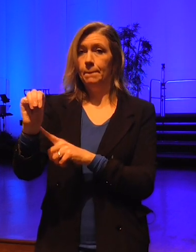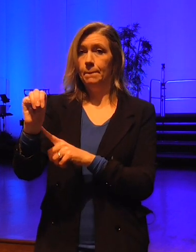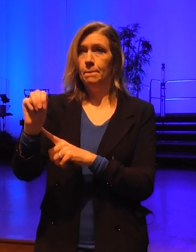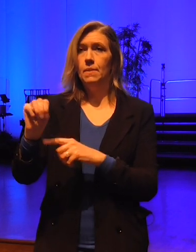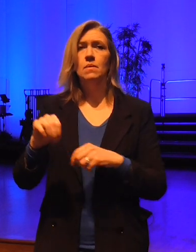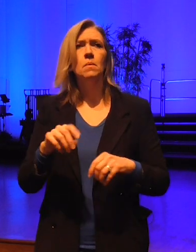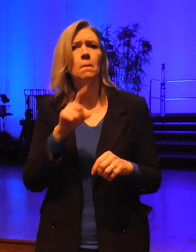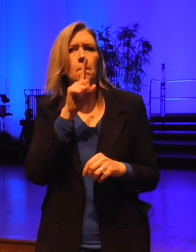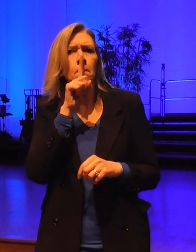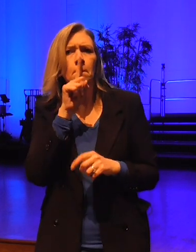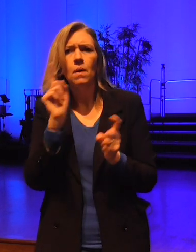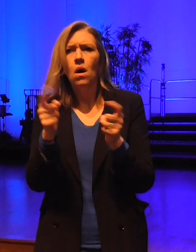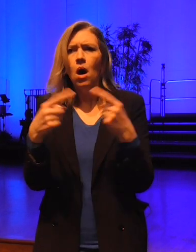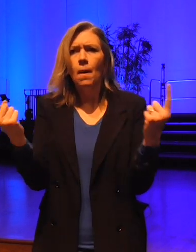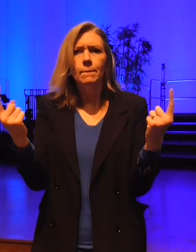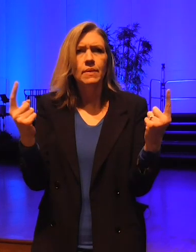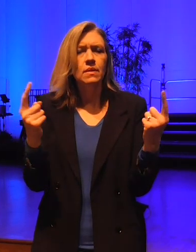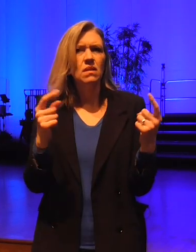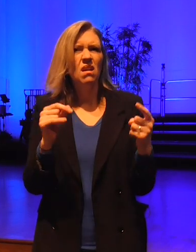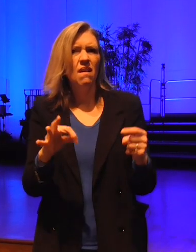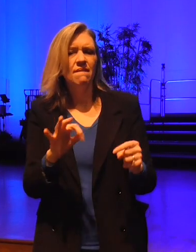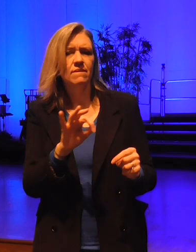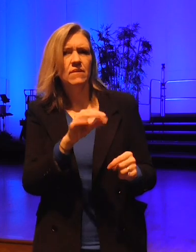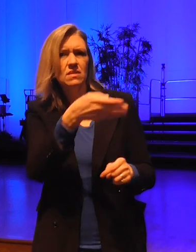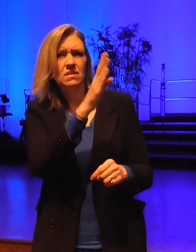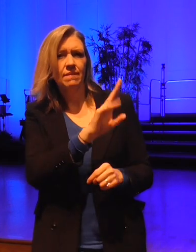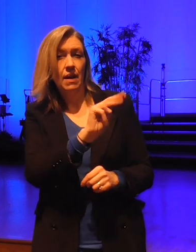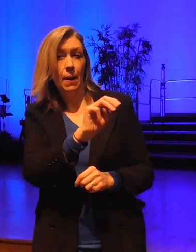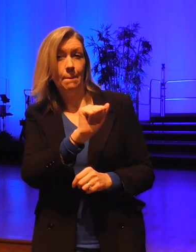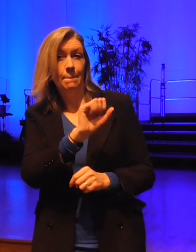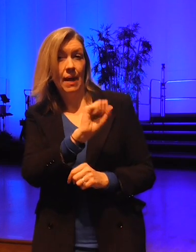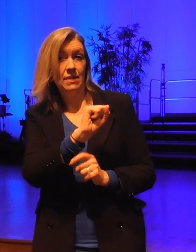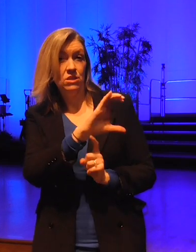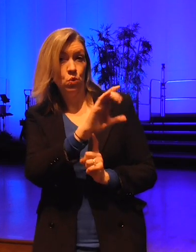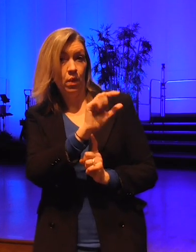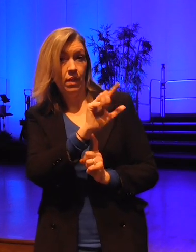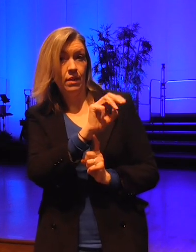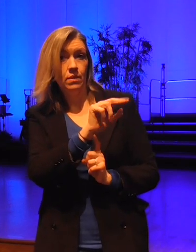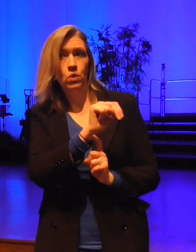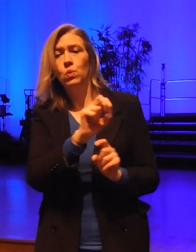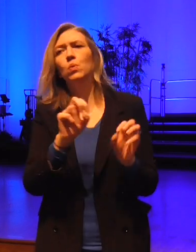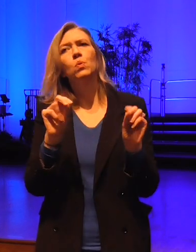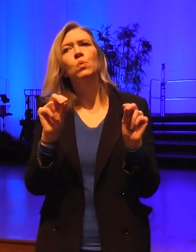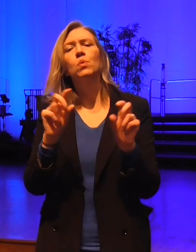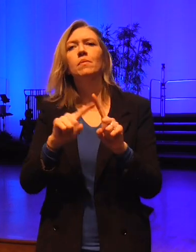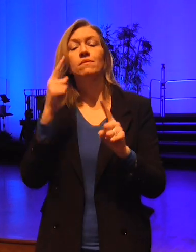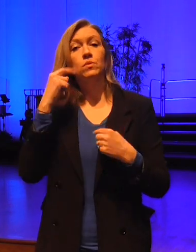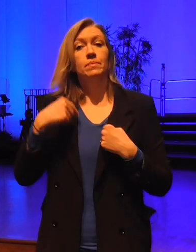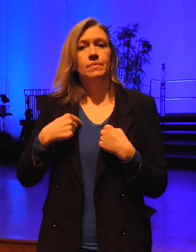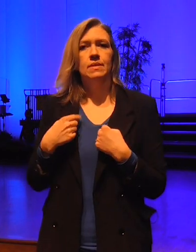the Divine masculine but the purpose of which for me is to achieve the following three things